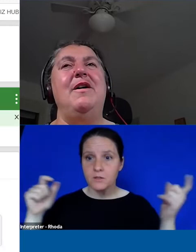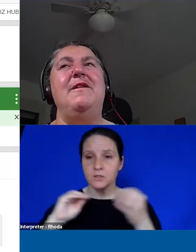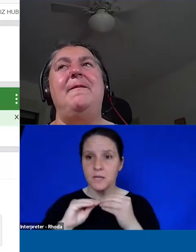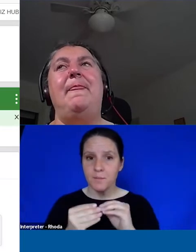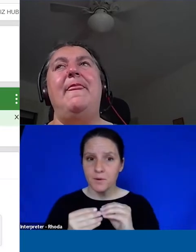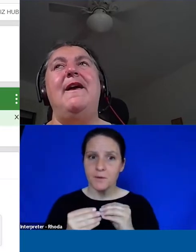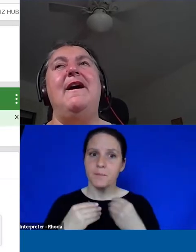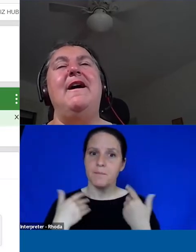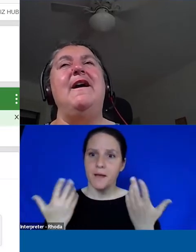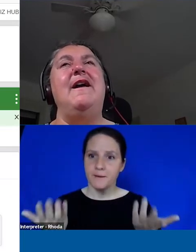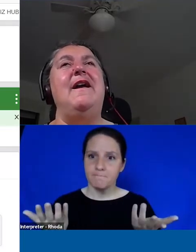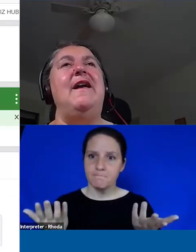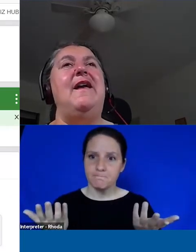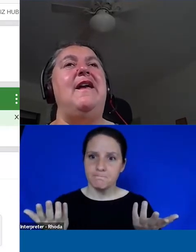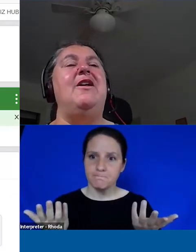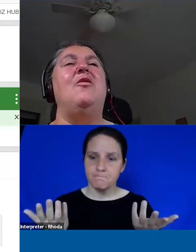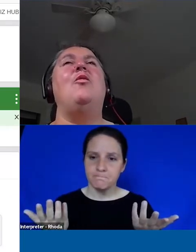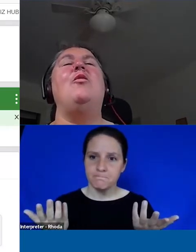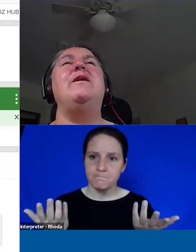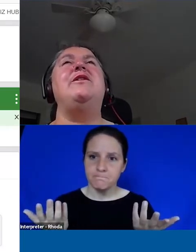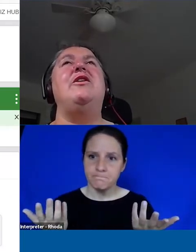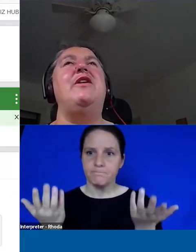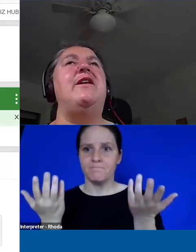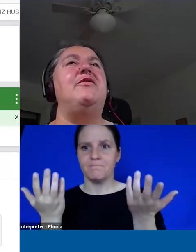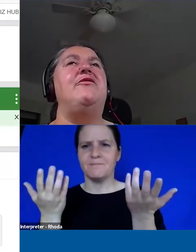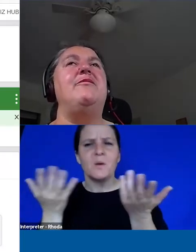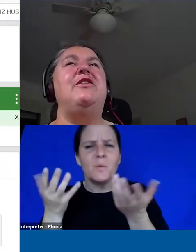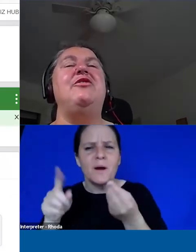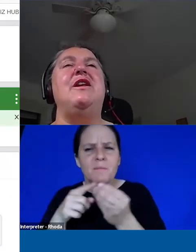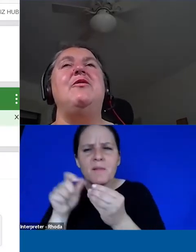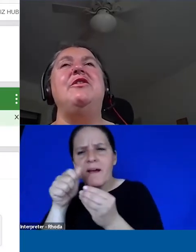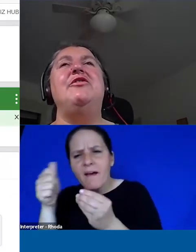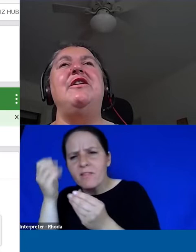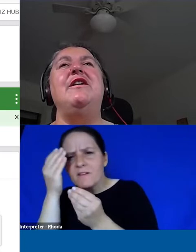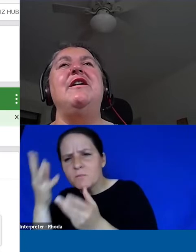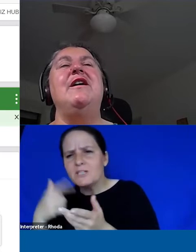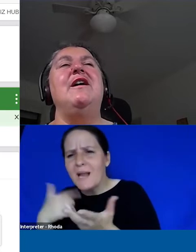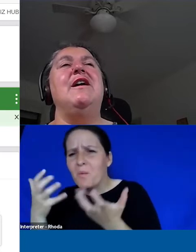but what about all that other information that I wanted to see?